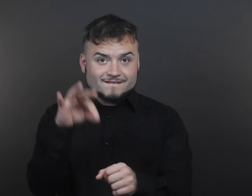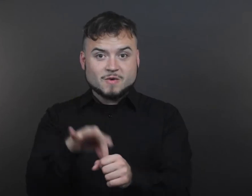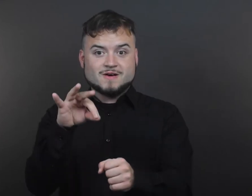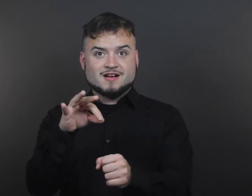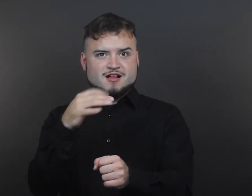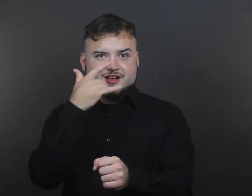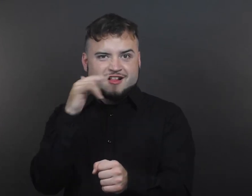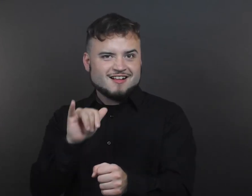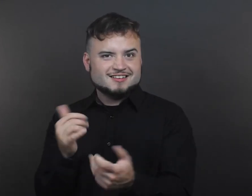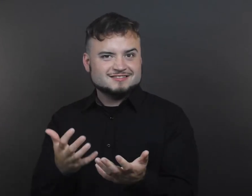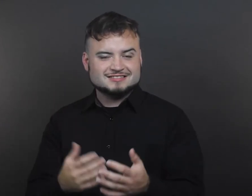Vote